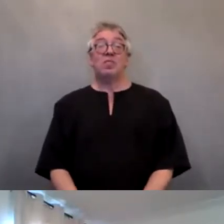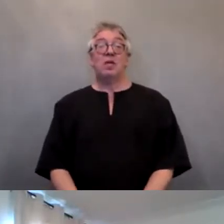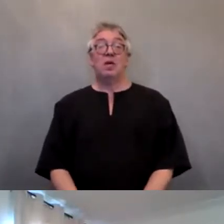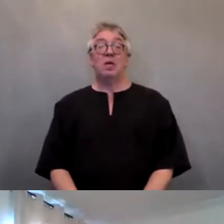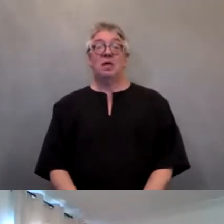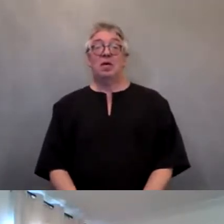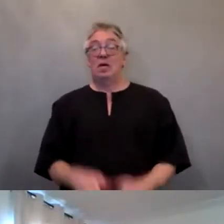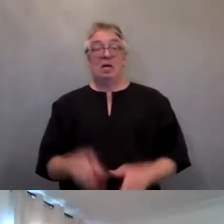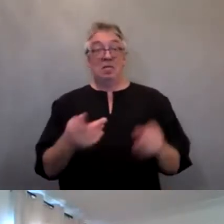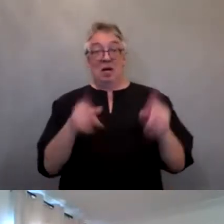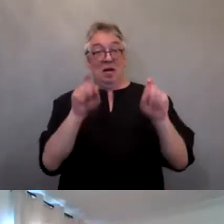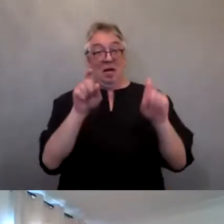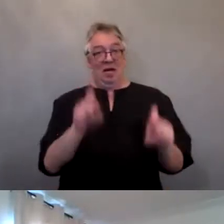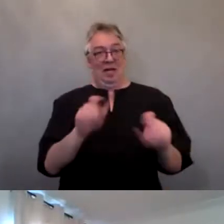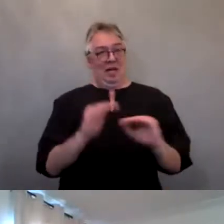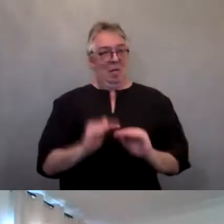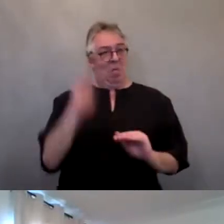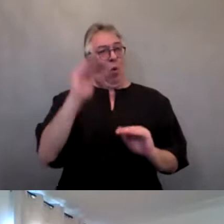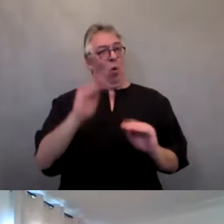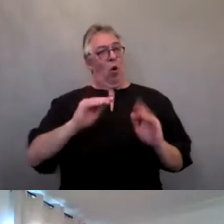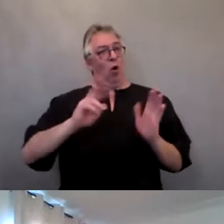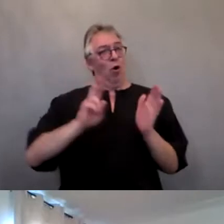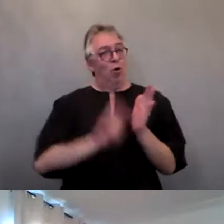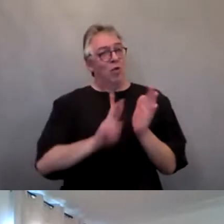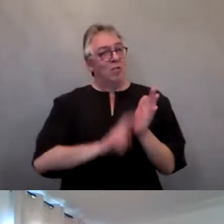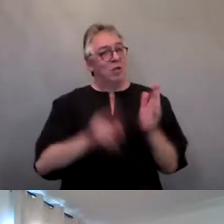recommend this